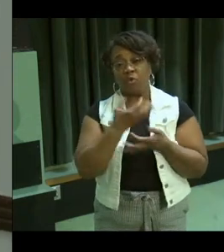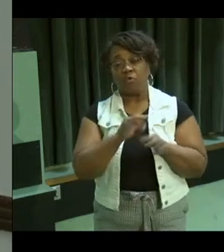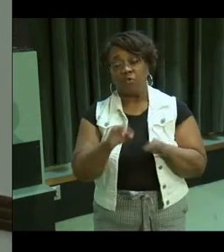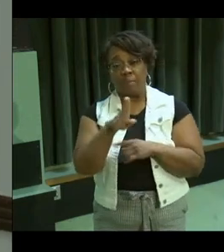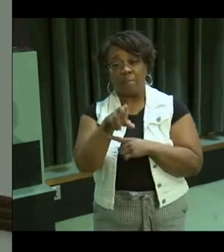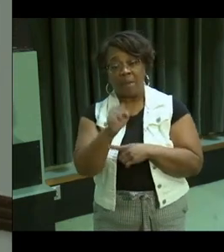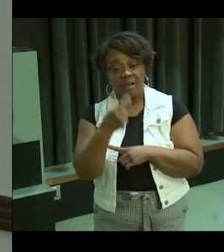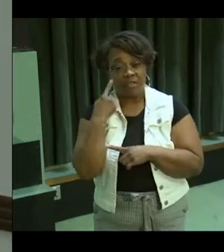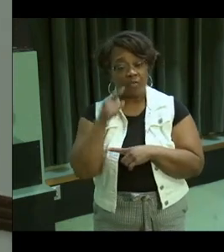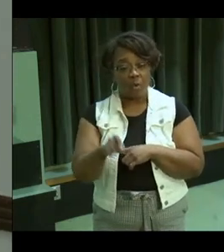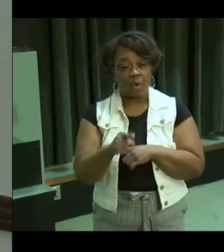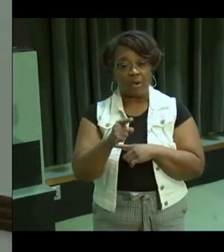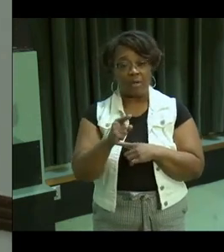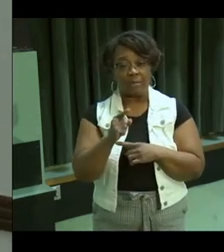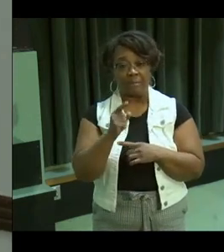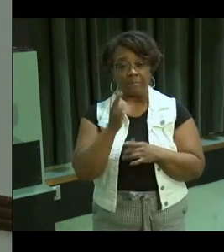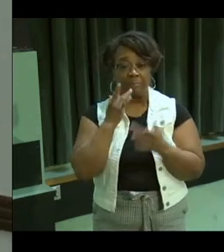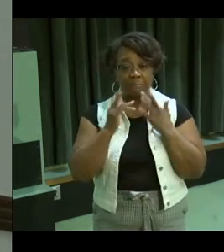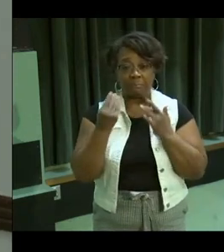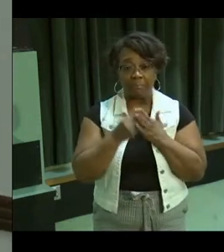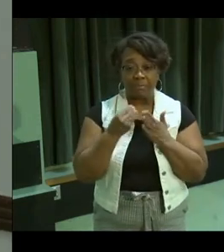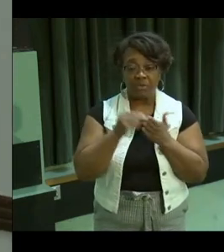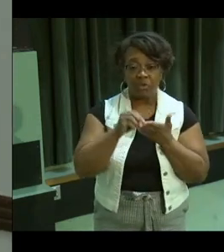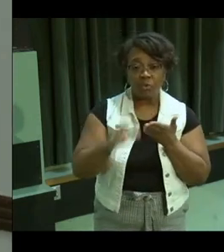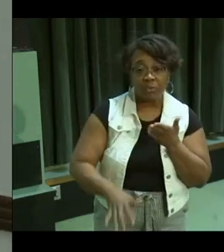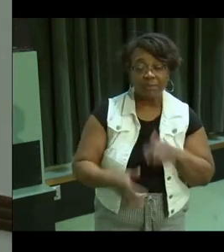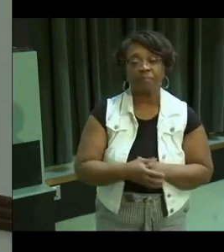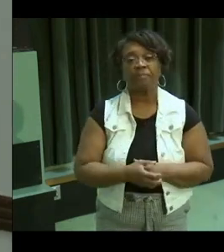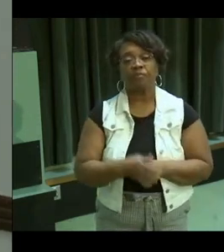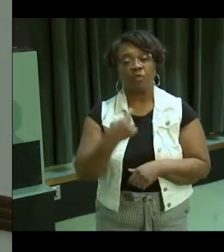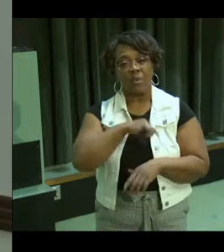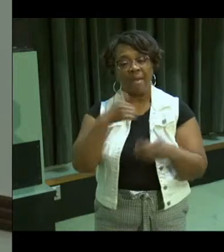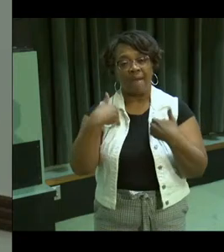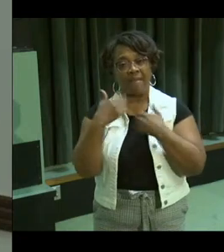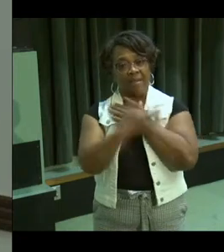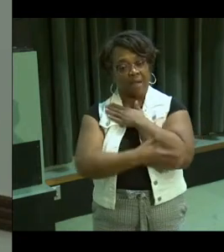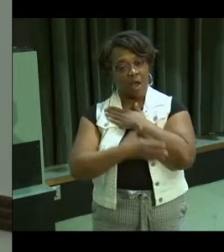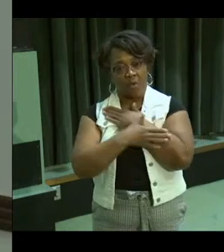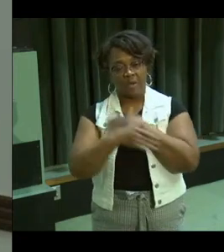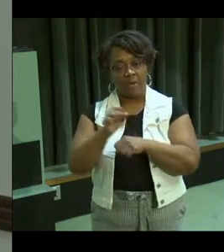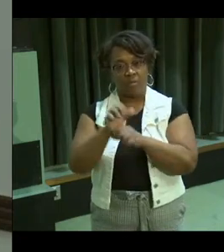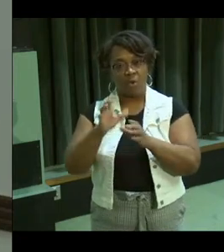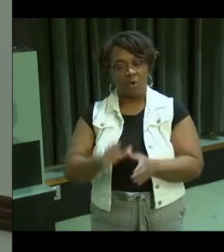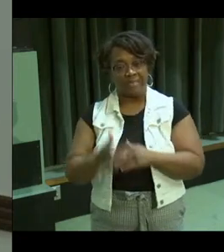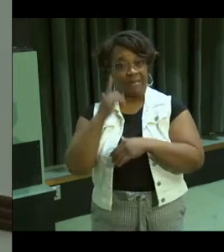for low income students. We